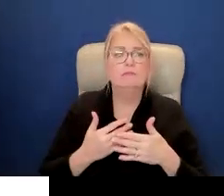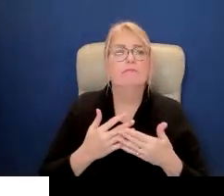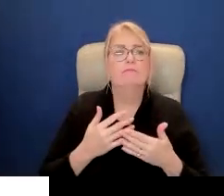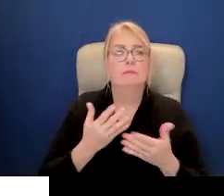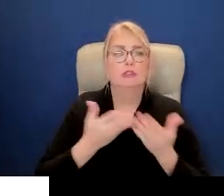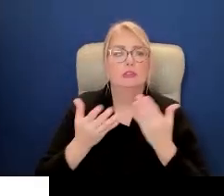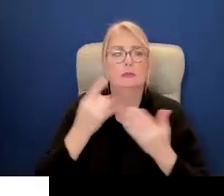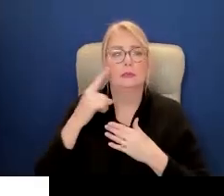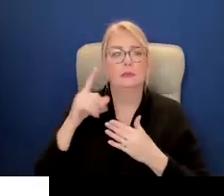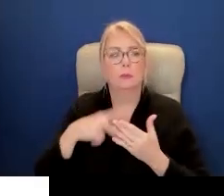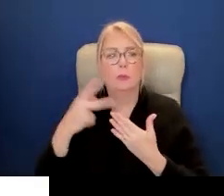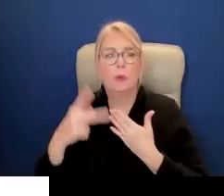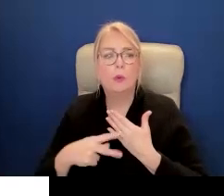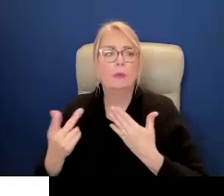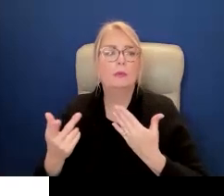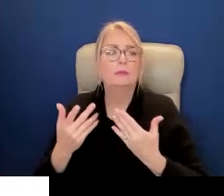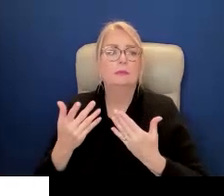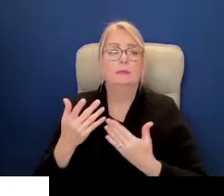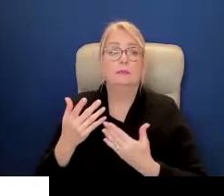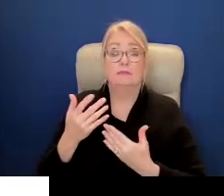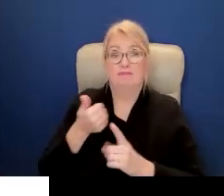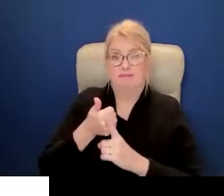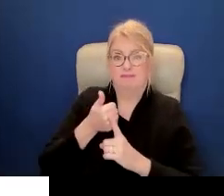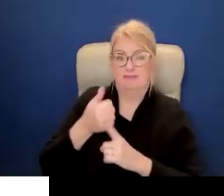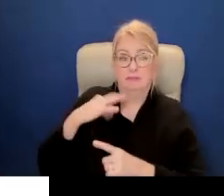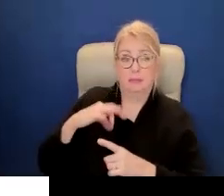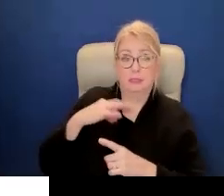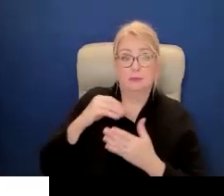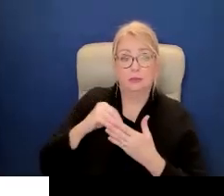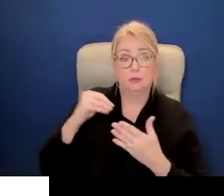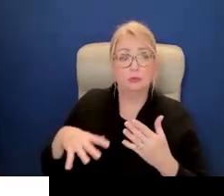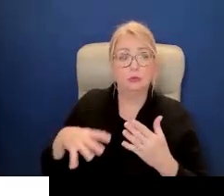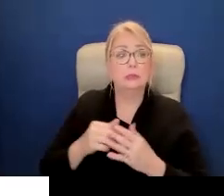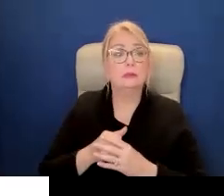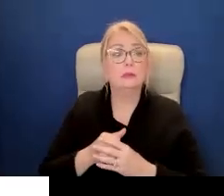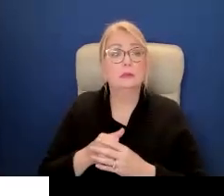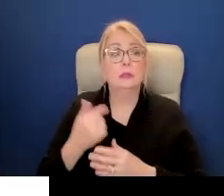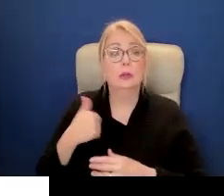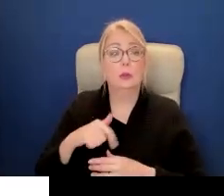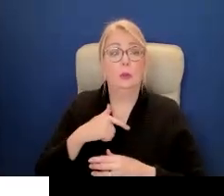So, the Dream Center, along with the UFW Foundation, we provide.